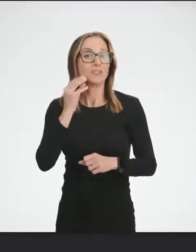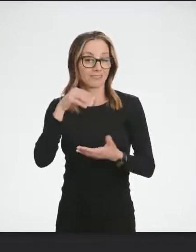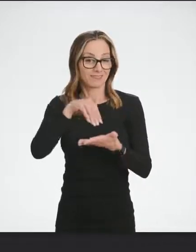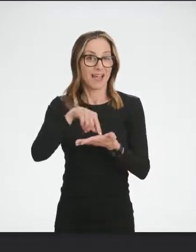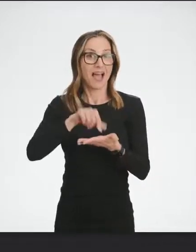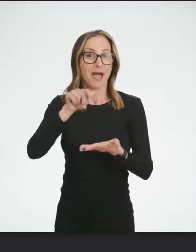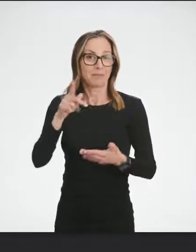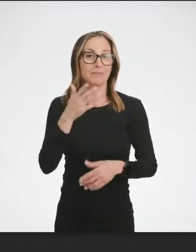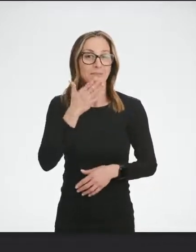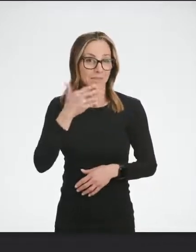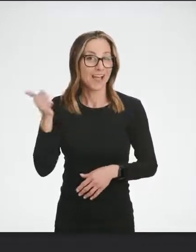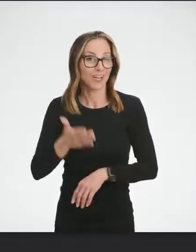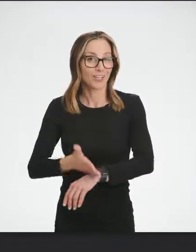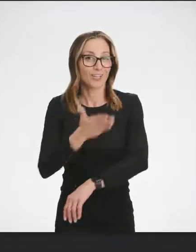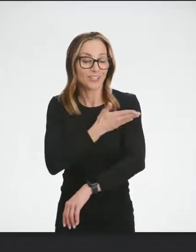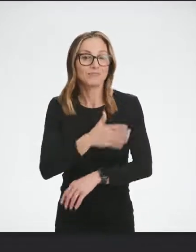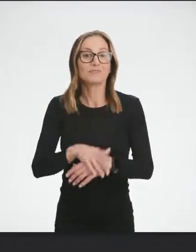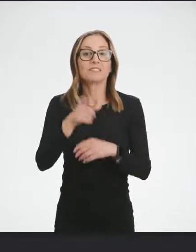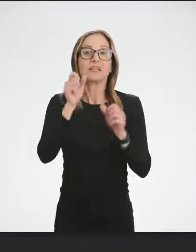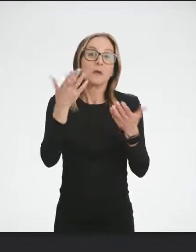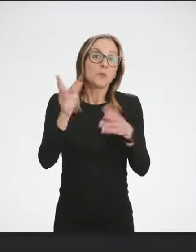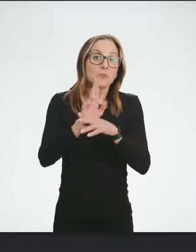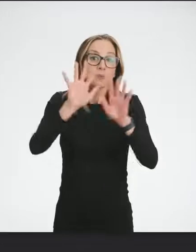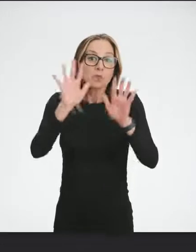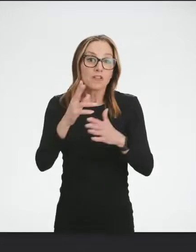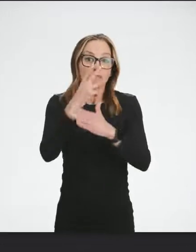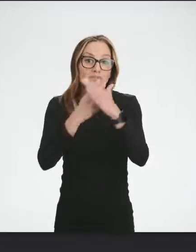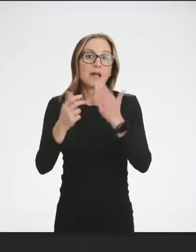You might use weather forecasts to help you with inventory, predicting that your ice-cream